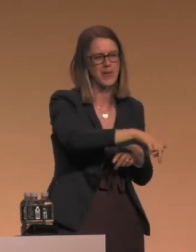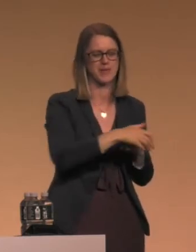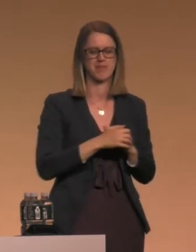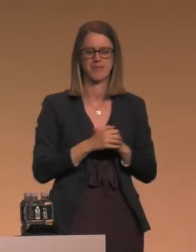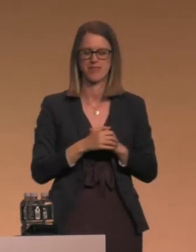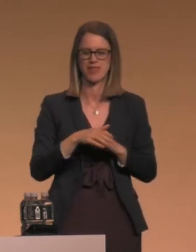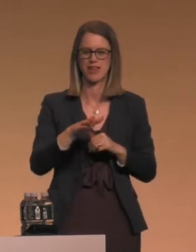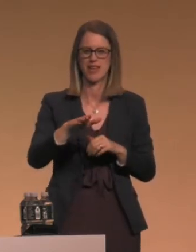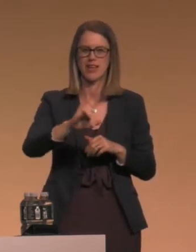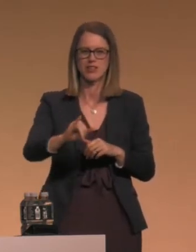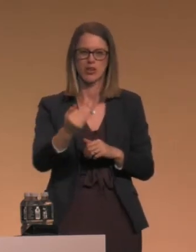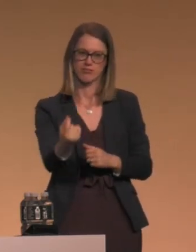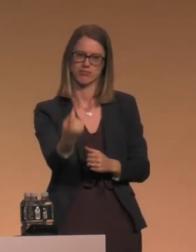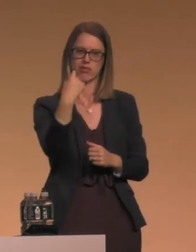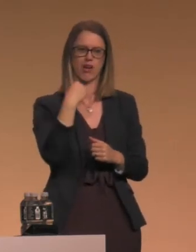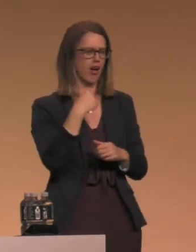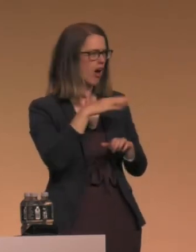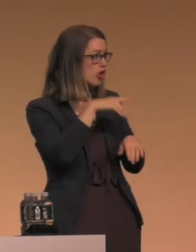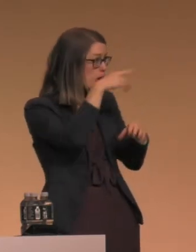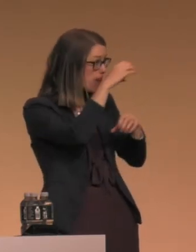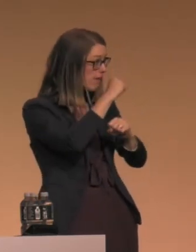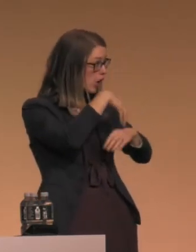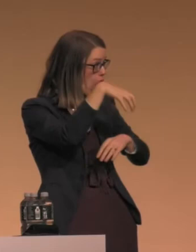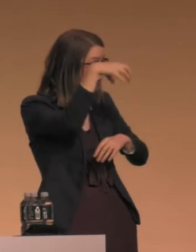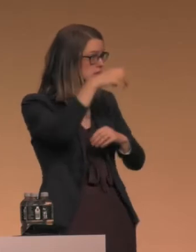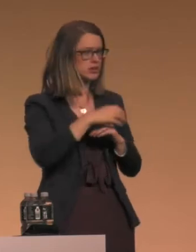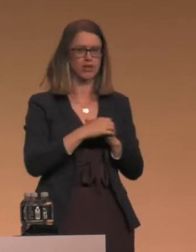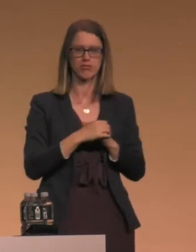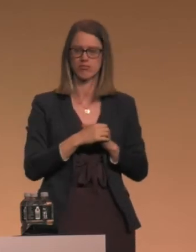Jay suddenly lights up. Do you believe in ghosts, Jay says.